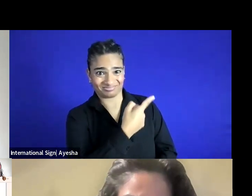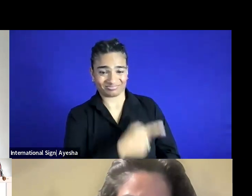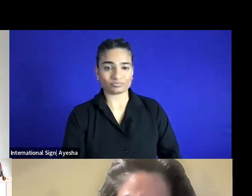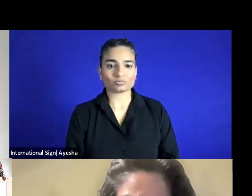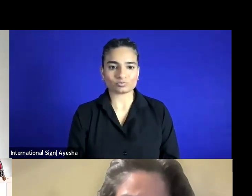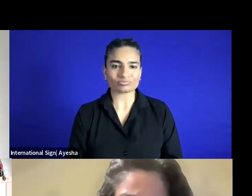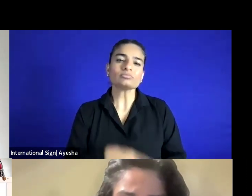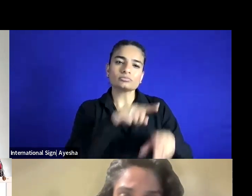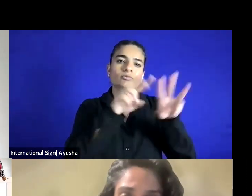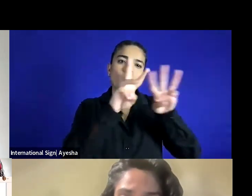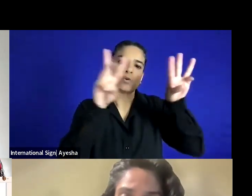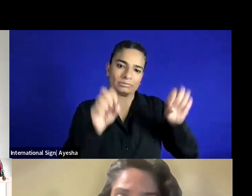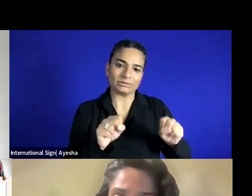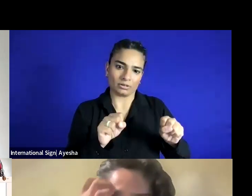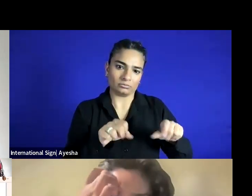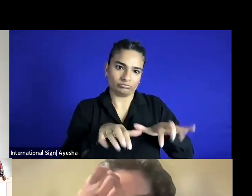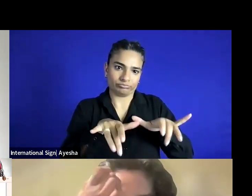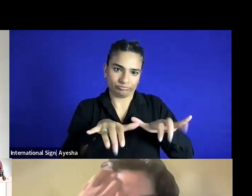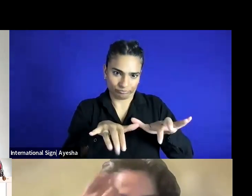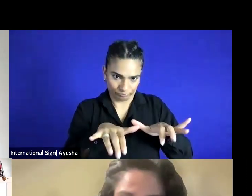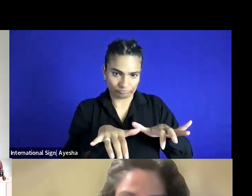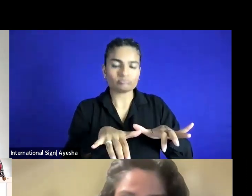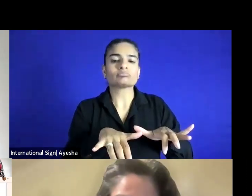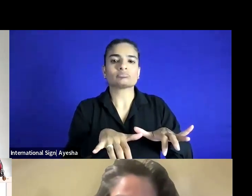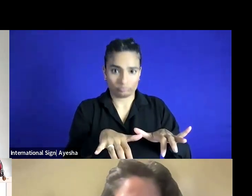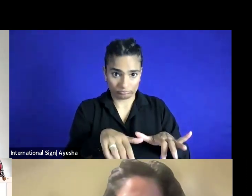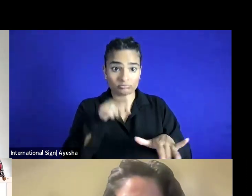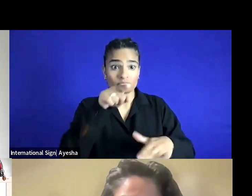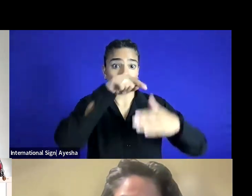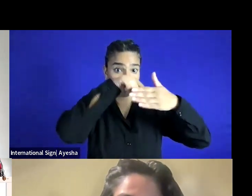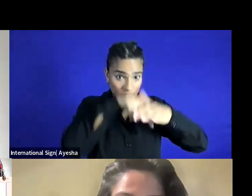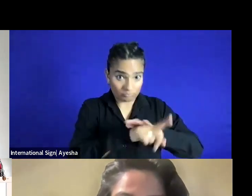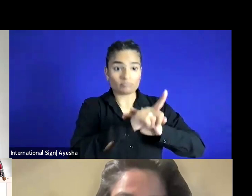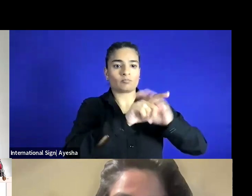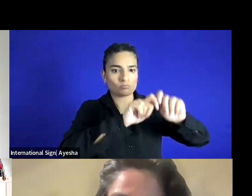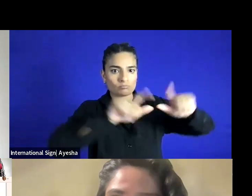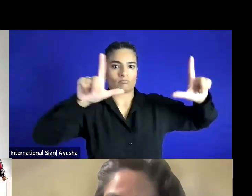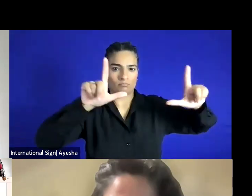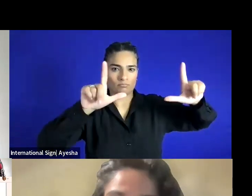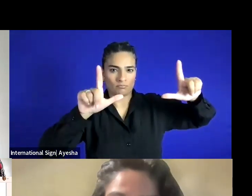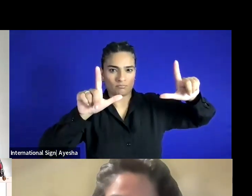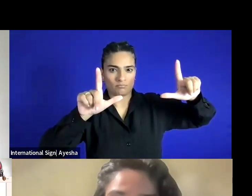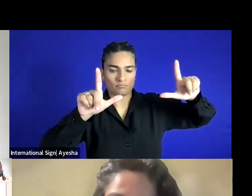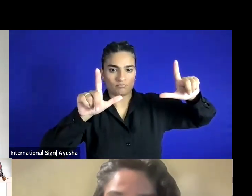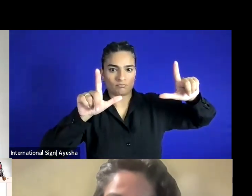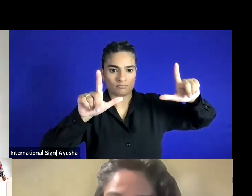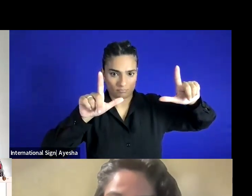So once you get, onto the, forum, the forum up on Kanopy, this is the web browser experience.